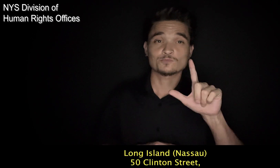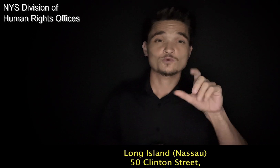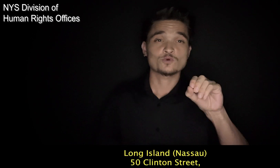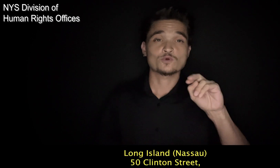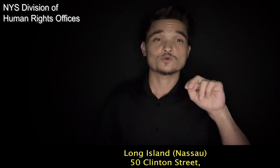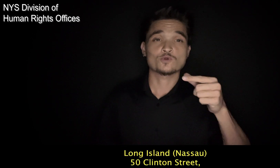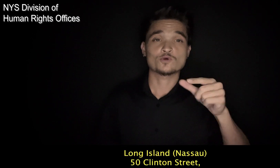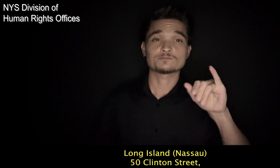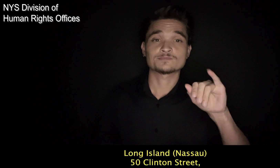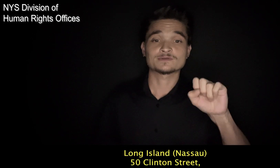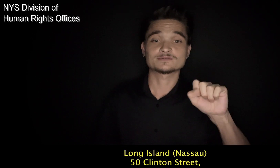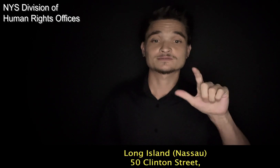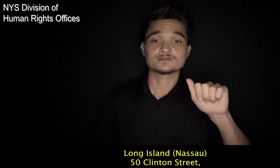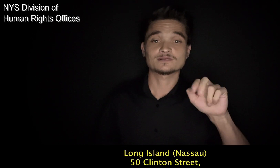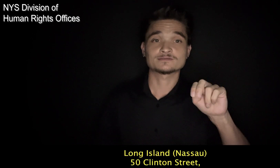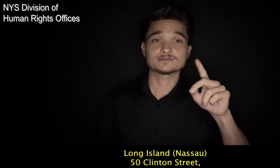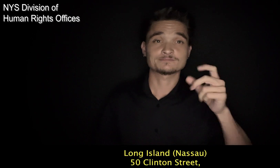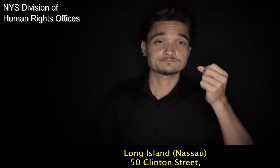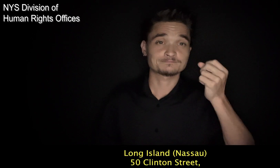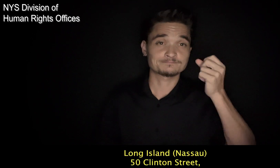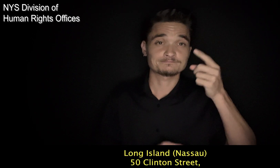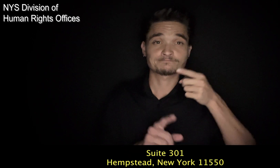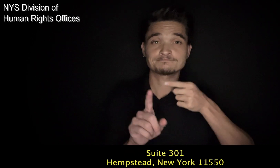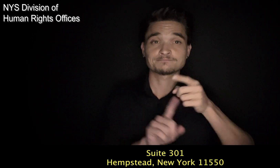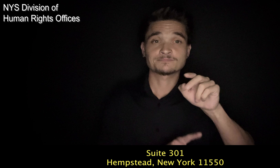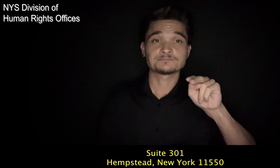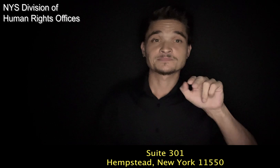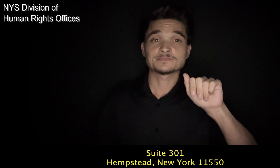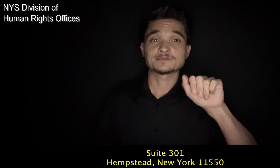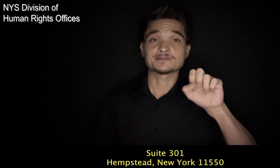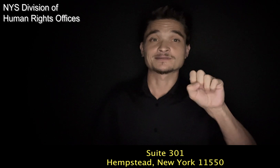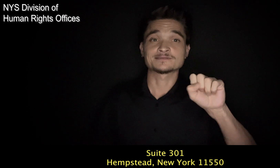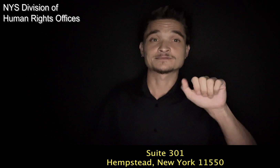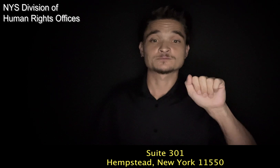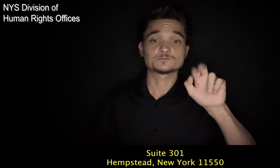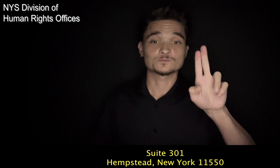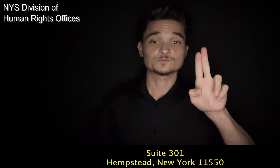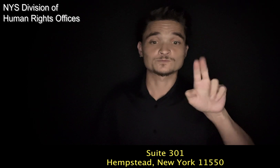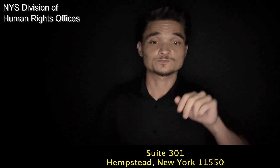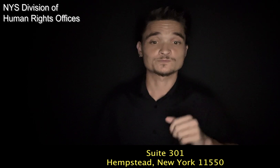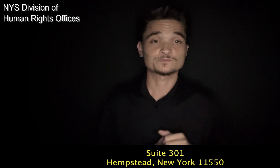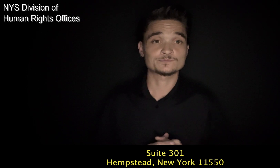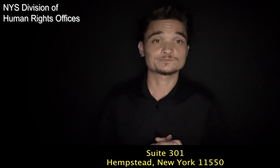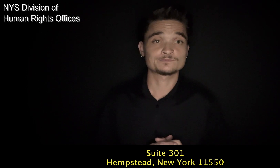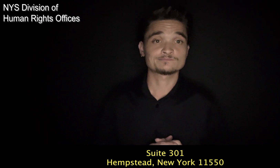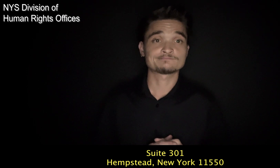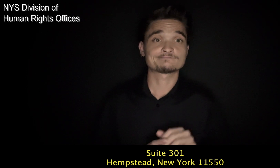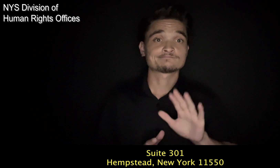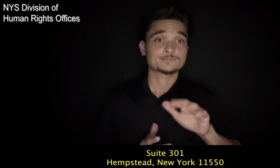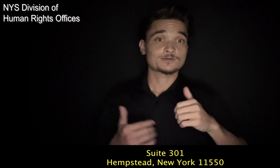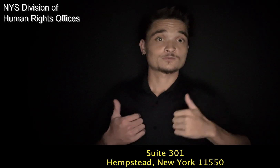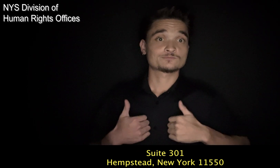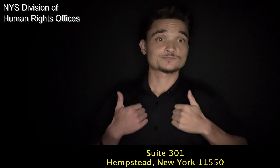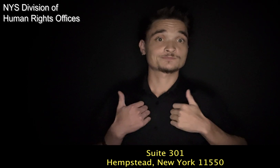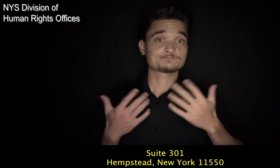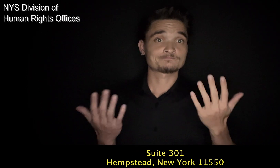Long Island (Nassau) 50 Clinton Street, Suite 301 Hempstead, New York 11550